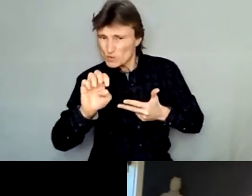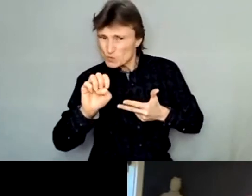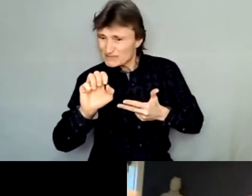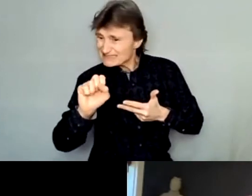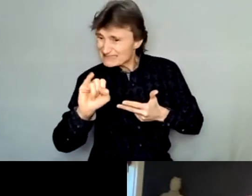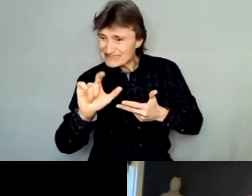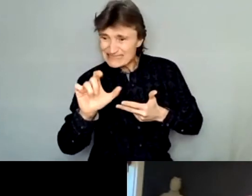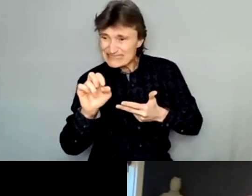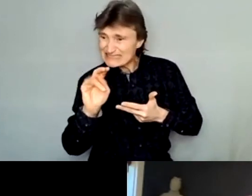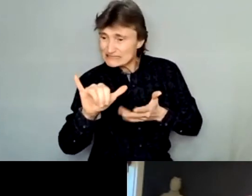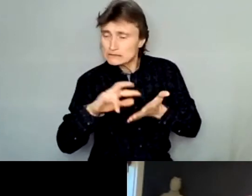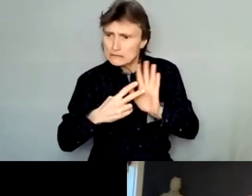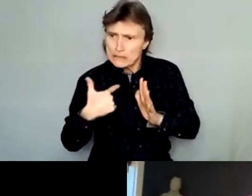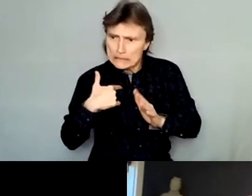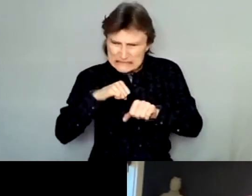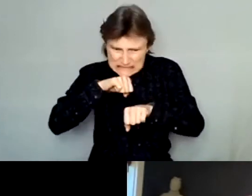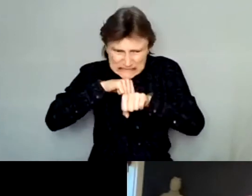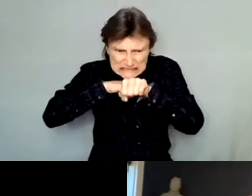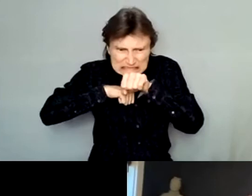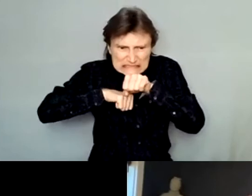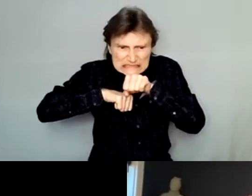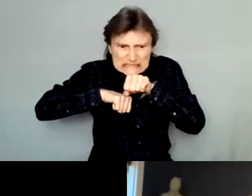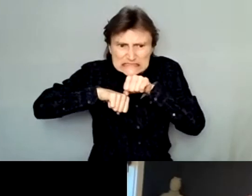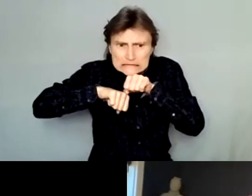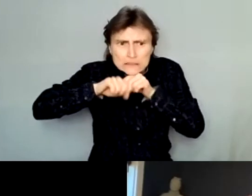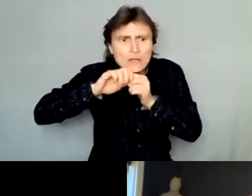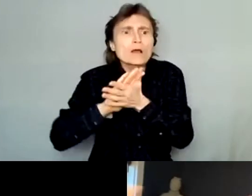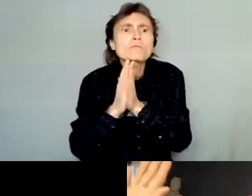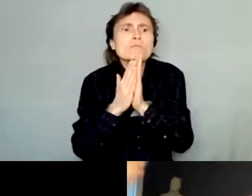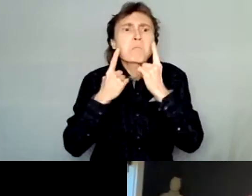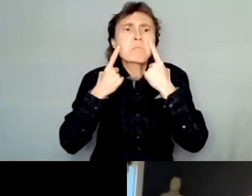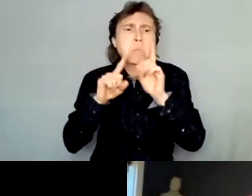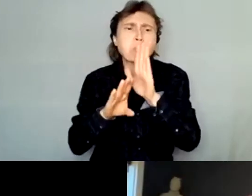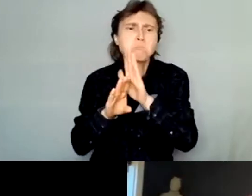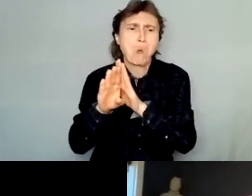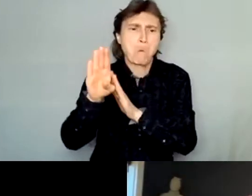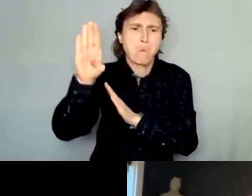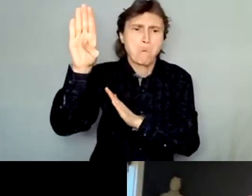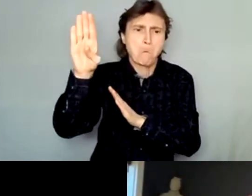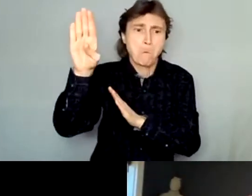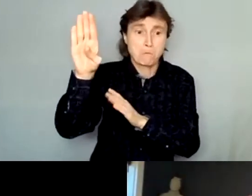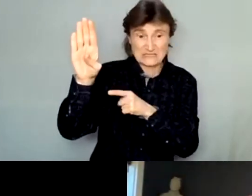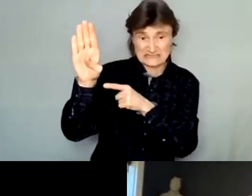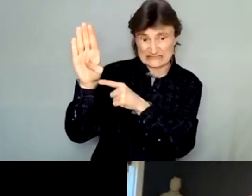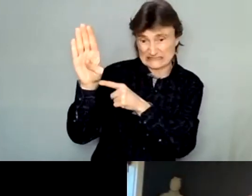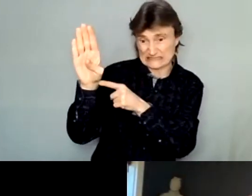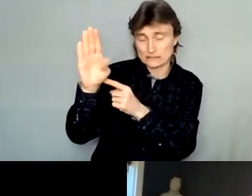So we're looking at a very long horizon, a long way to the horizon as we are crafting